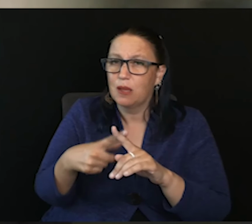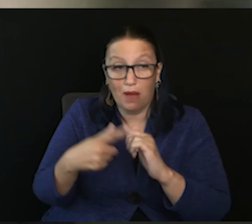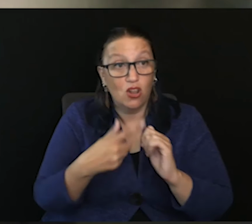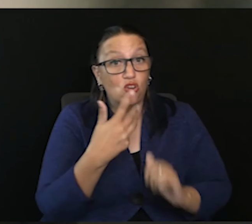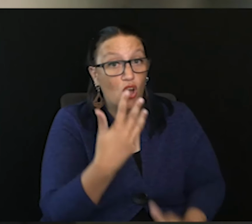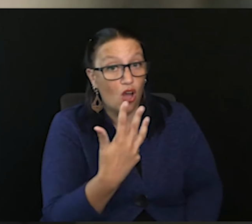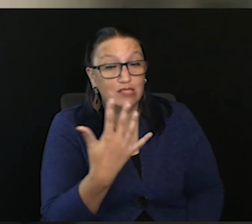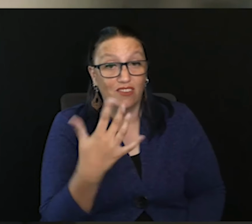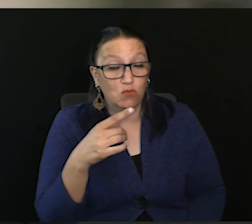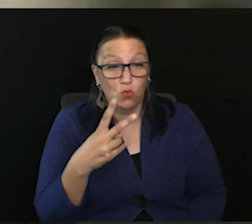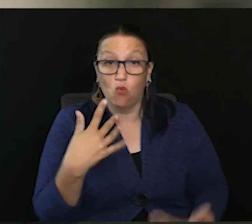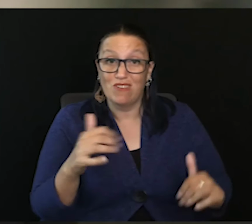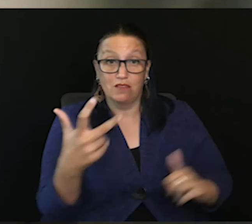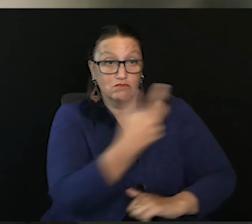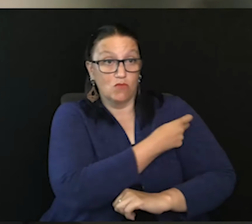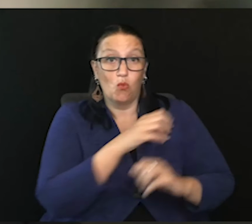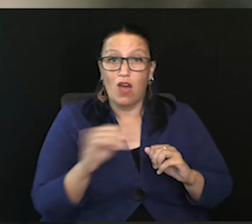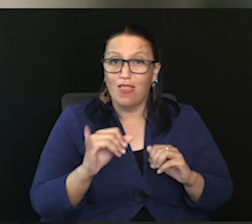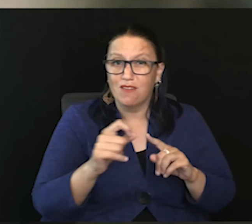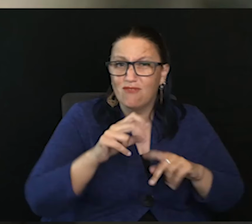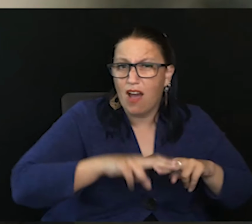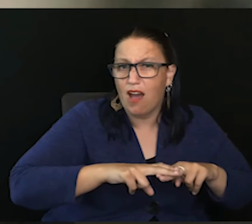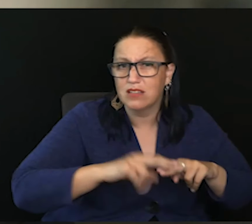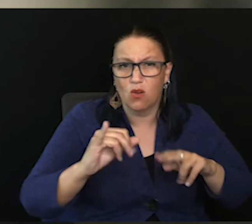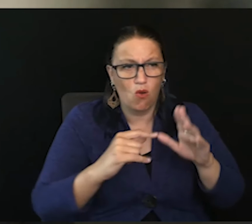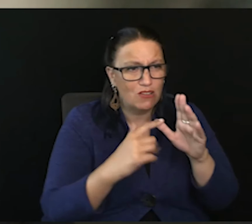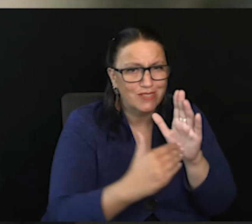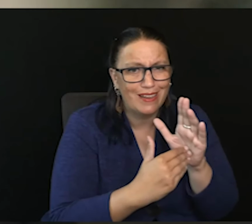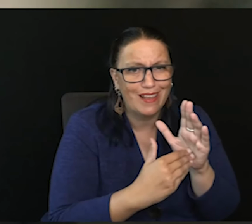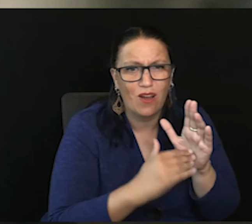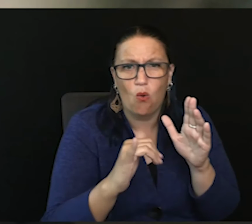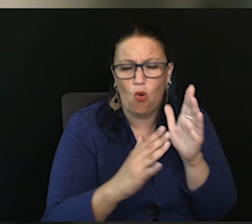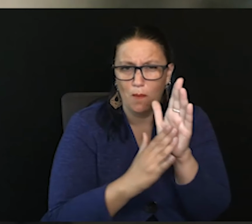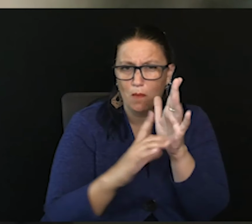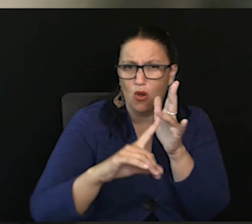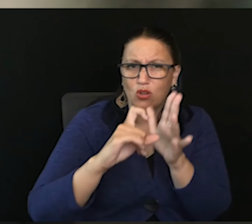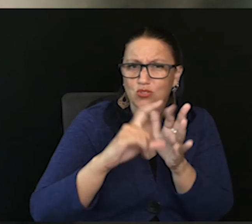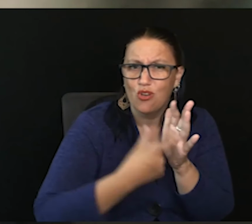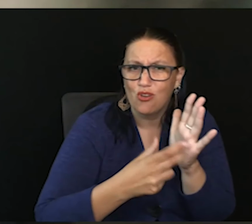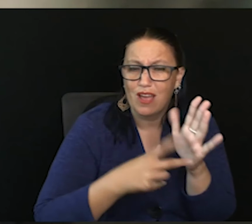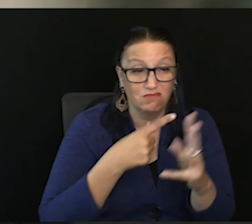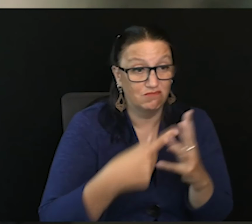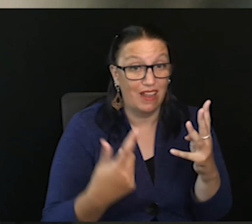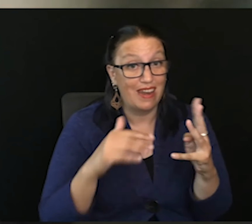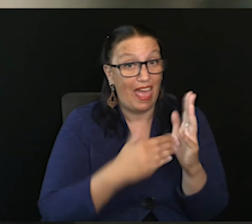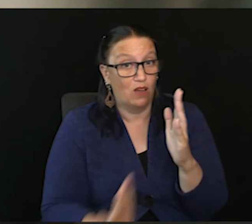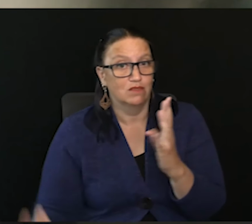So hopefully this will encourage those people in that less than last 5% to come forward.